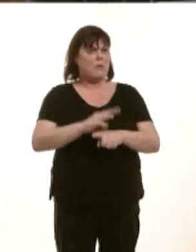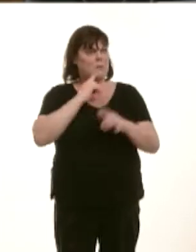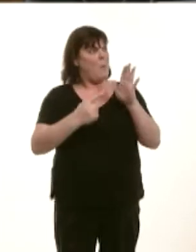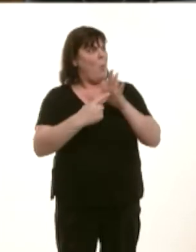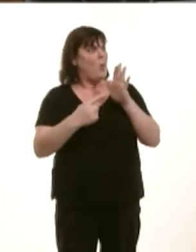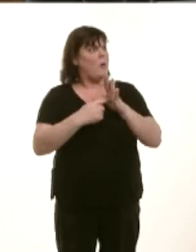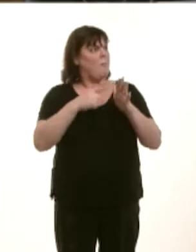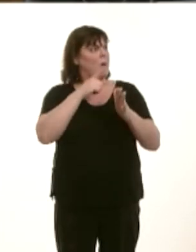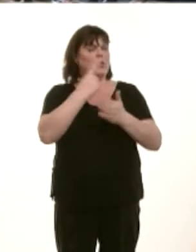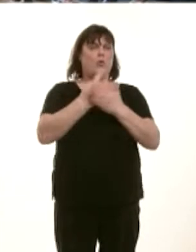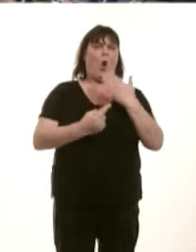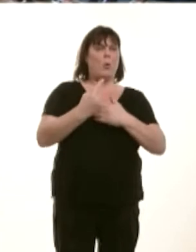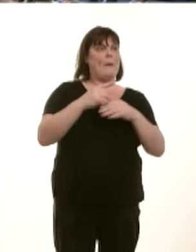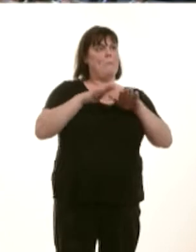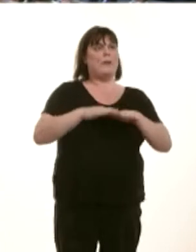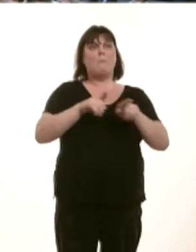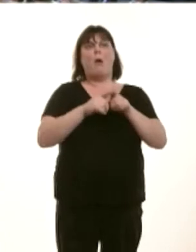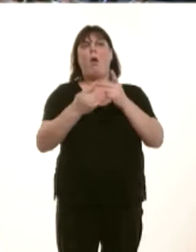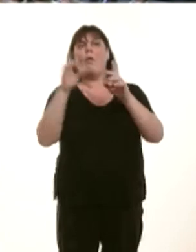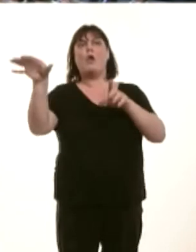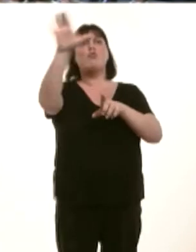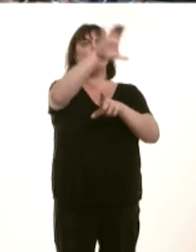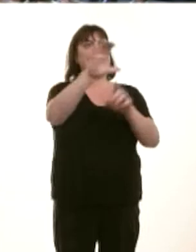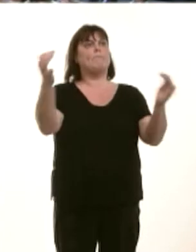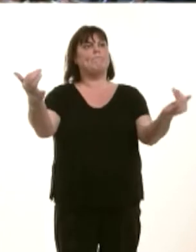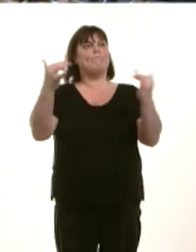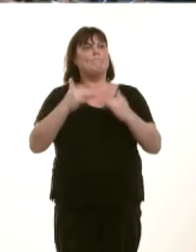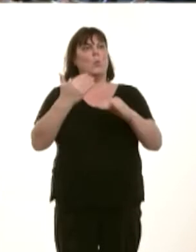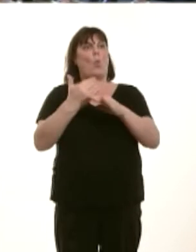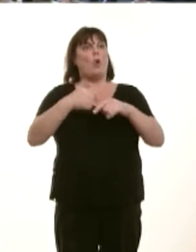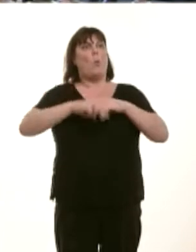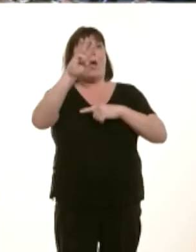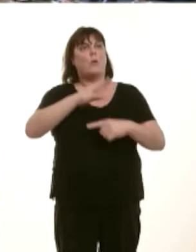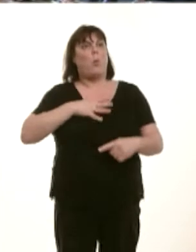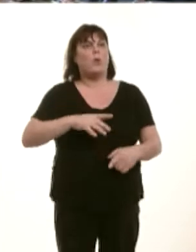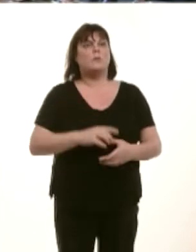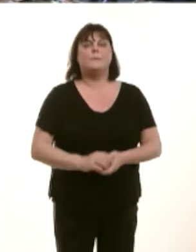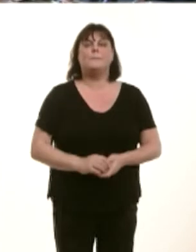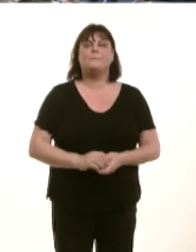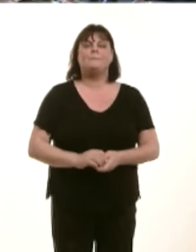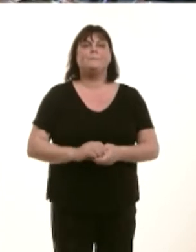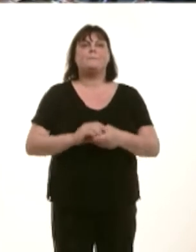Y Llywydd / The Presiding Officer: We now move to the leader of the Welsh Liberal Democrats, Kirsty Williams. Kirsty Williams: Thank you, Presiding Officer.